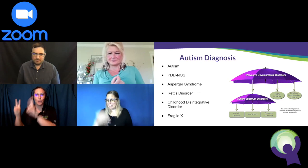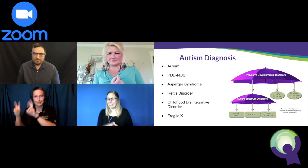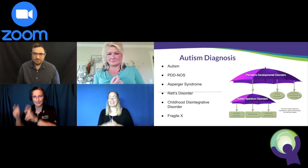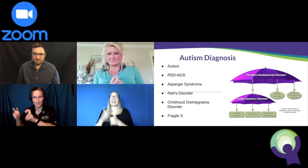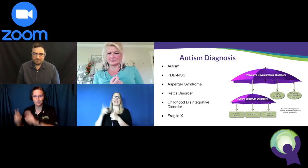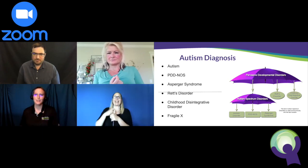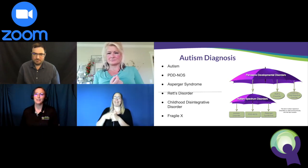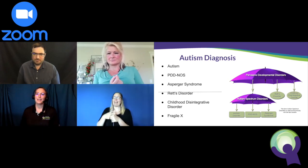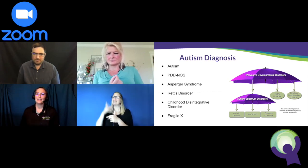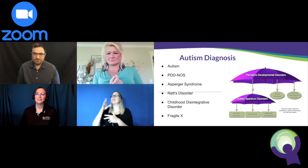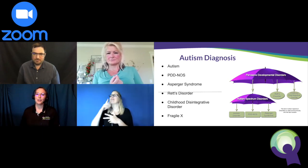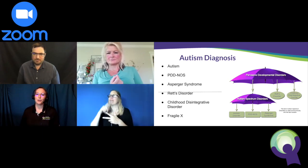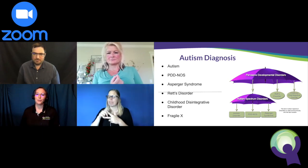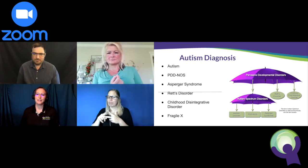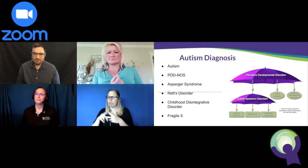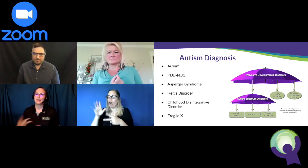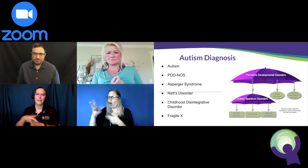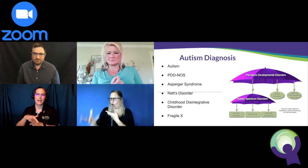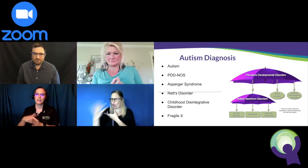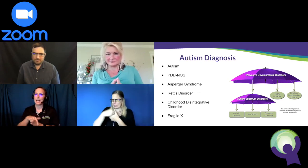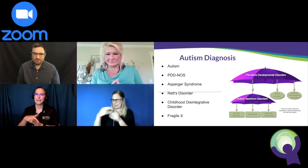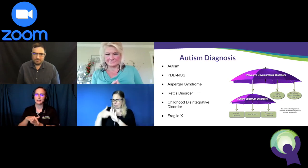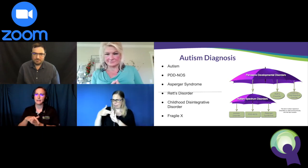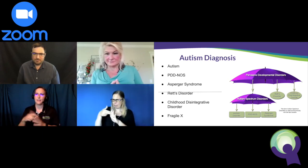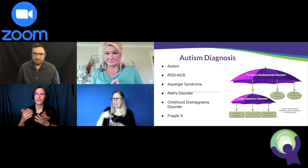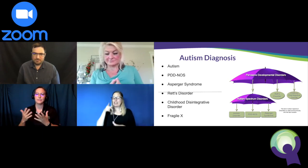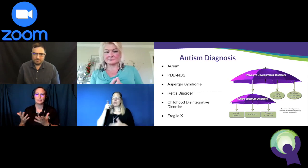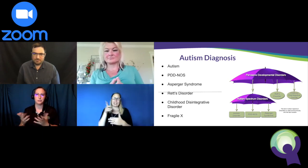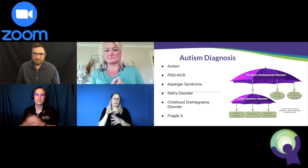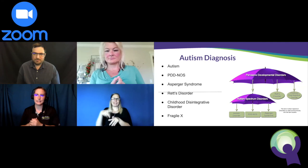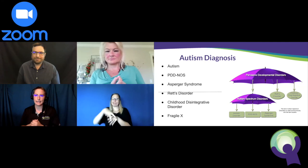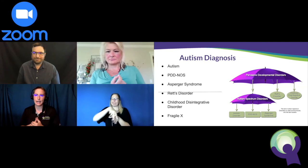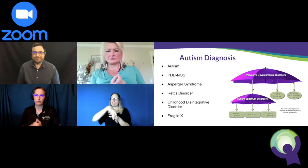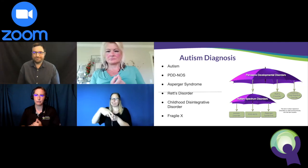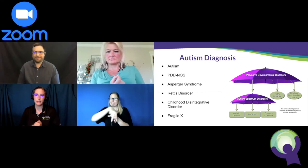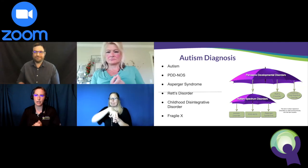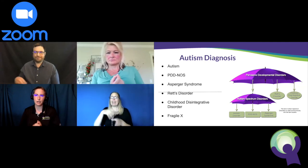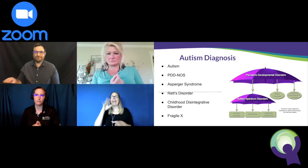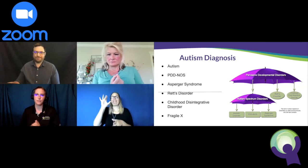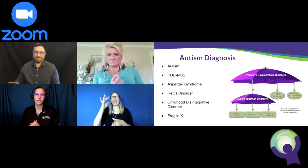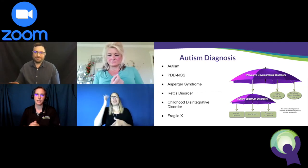autism and so he was on that line. And that was another reason that they got rid of the